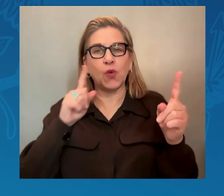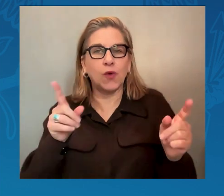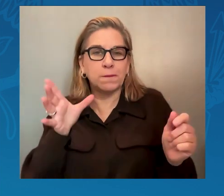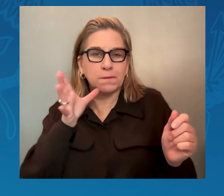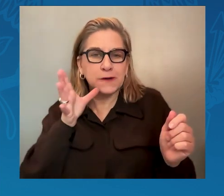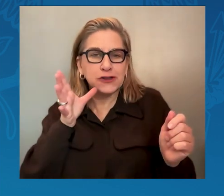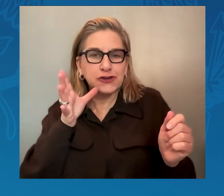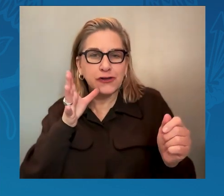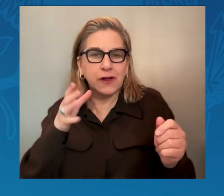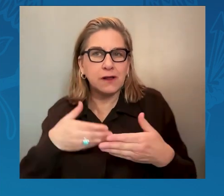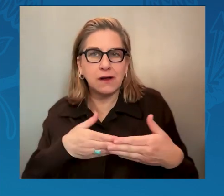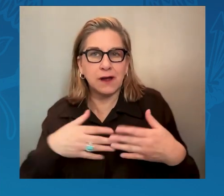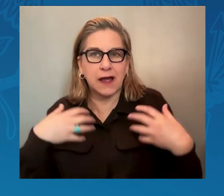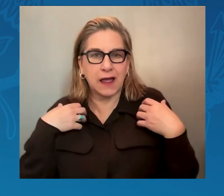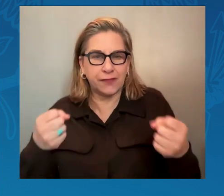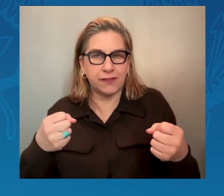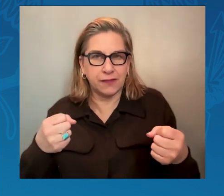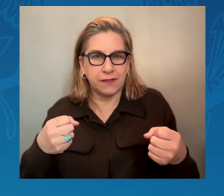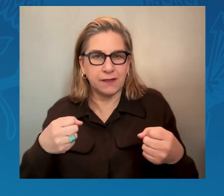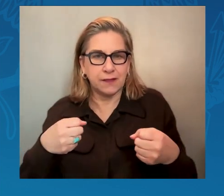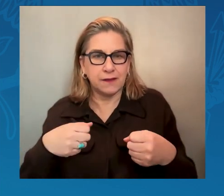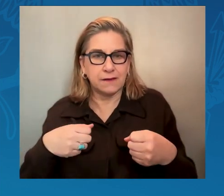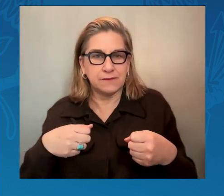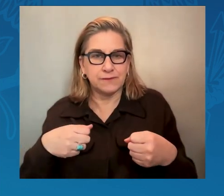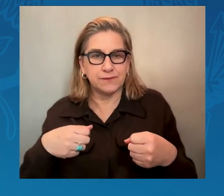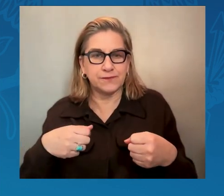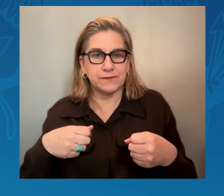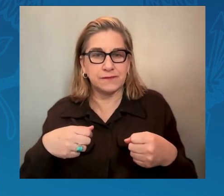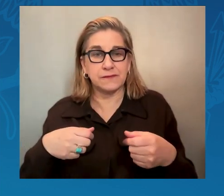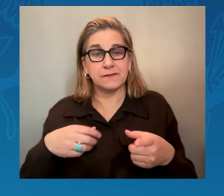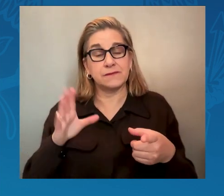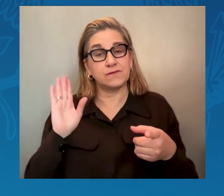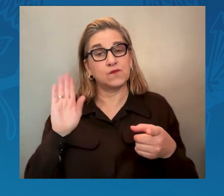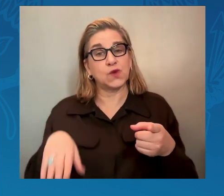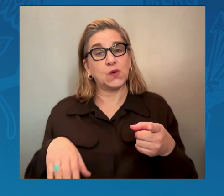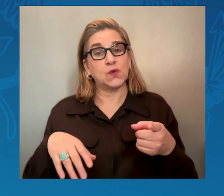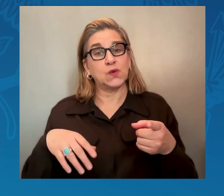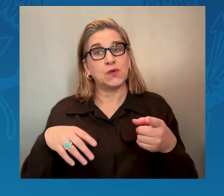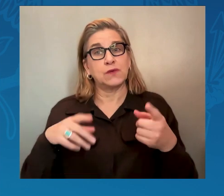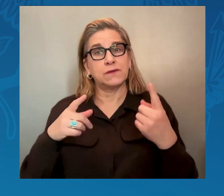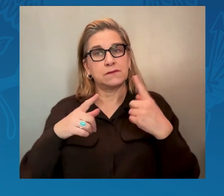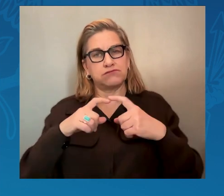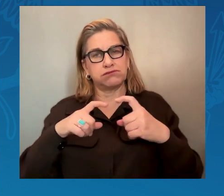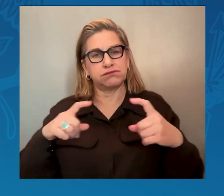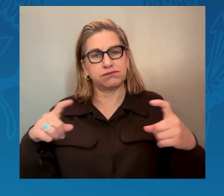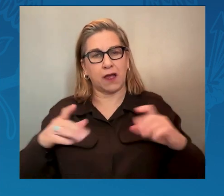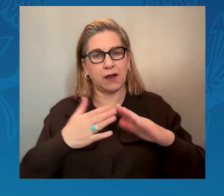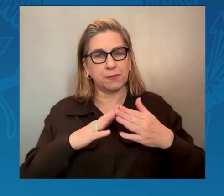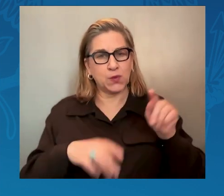it is something that all communities are deeply impacted by and concerned about.